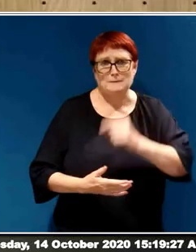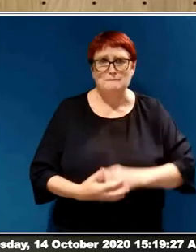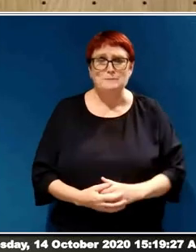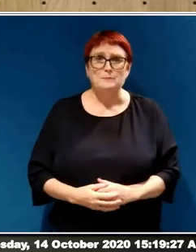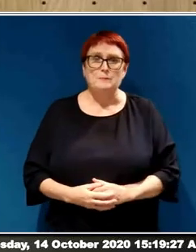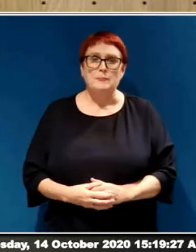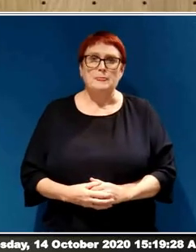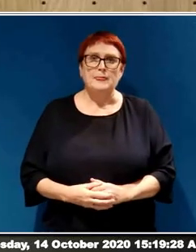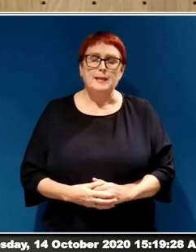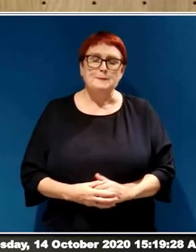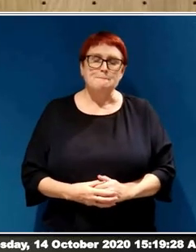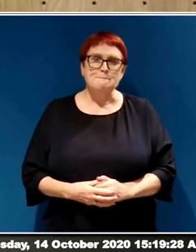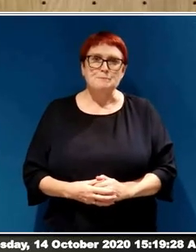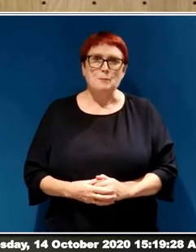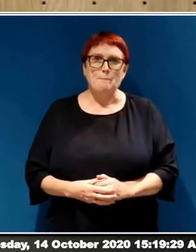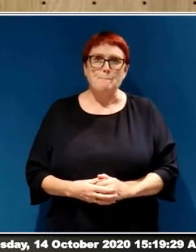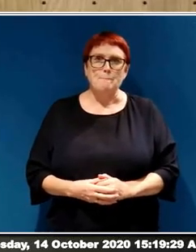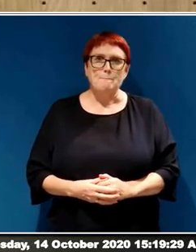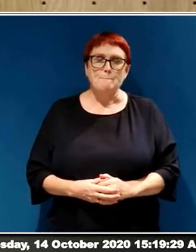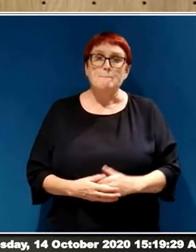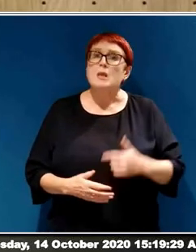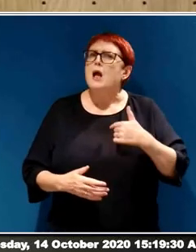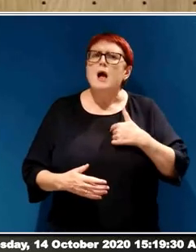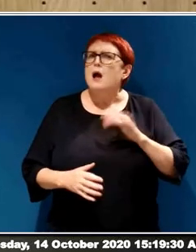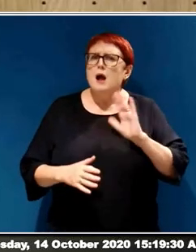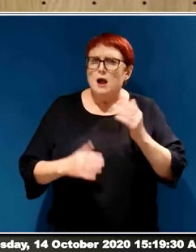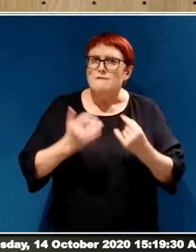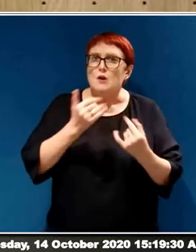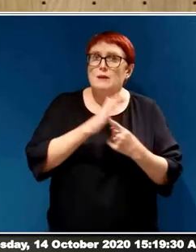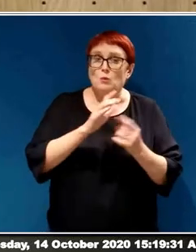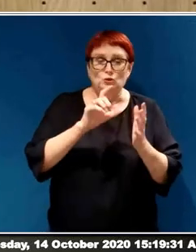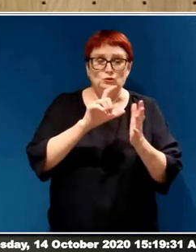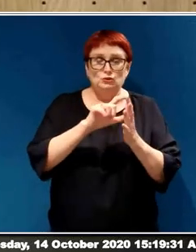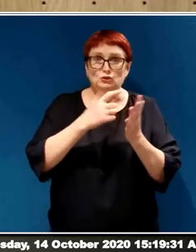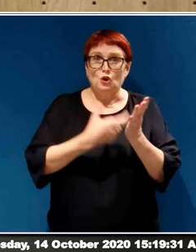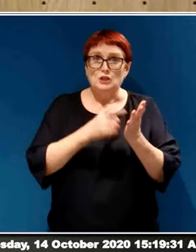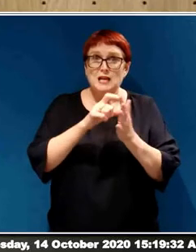important point about then ensuring students who use those adjustments still